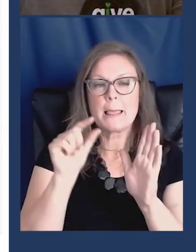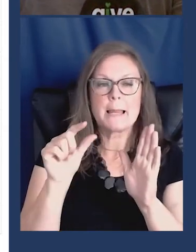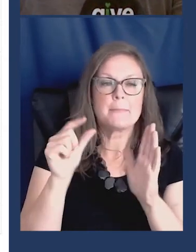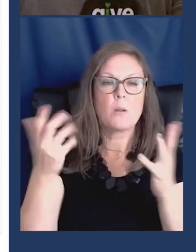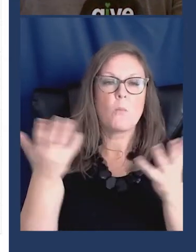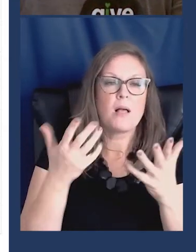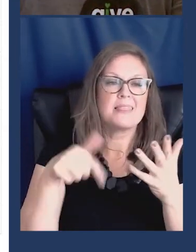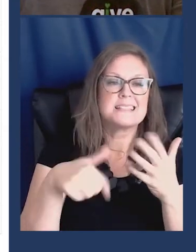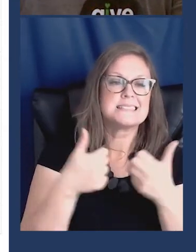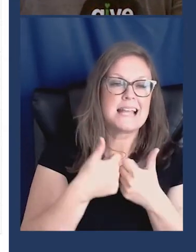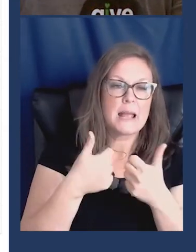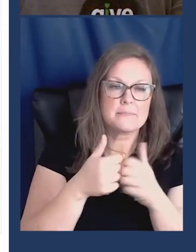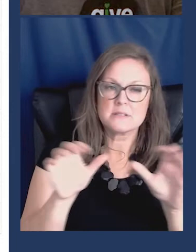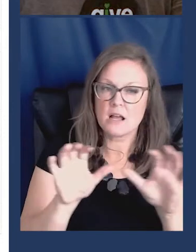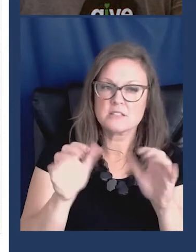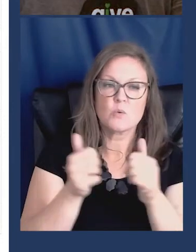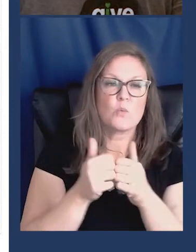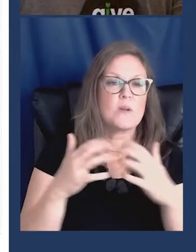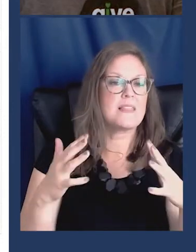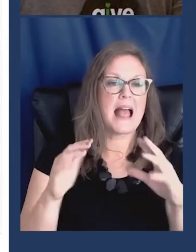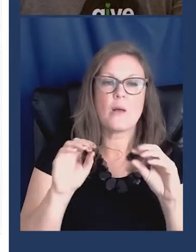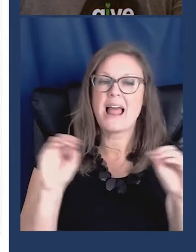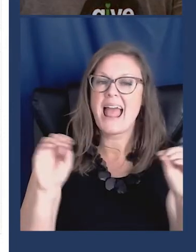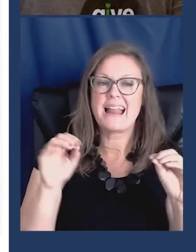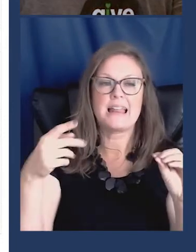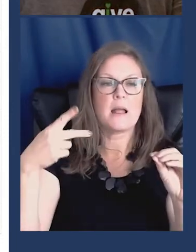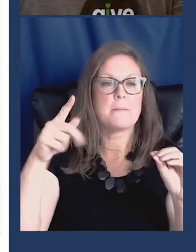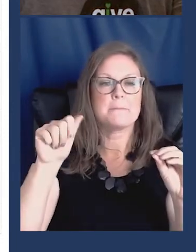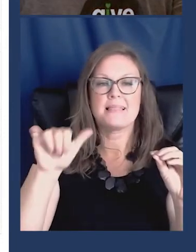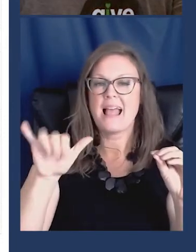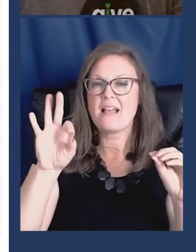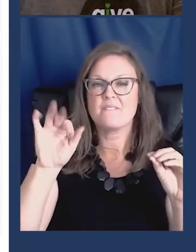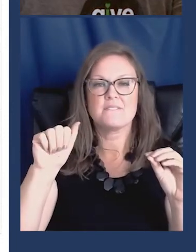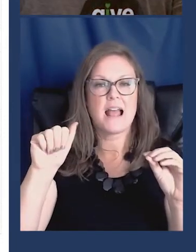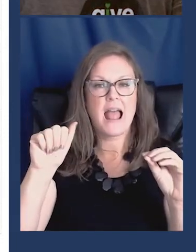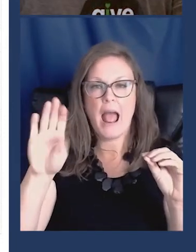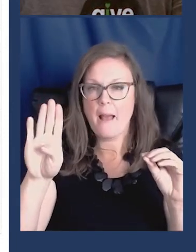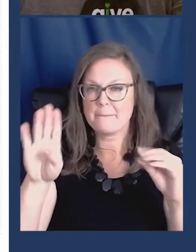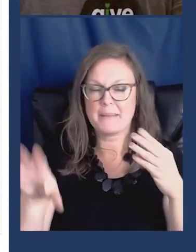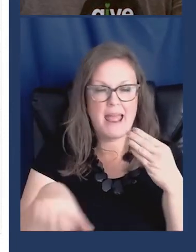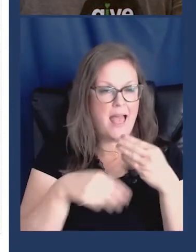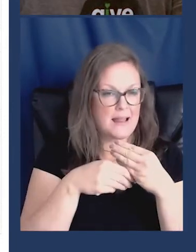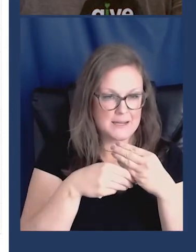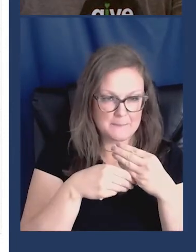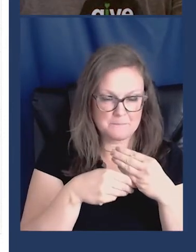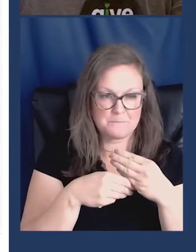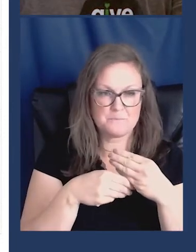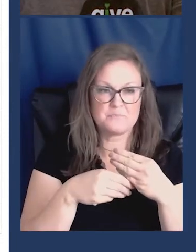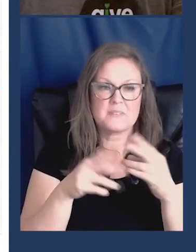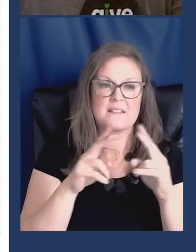without any PlayFab integration. I am going to be very bad at dodging obstacles